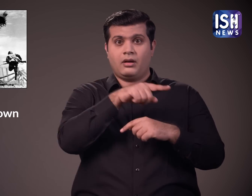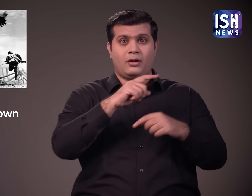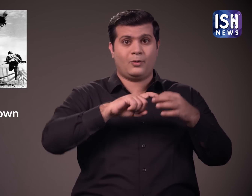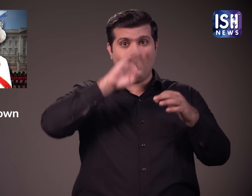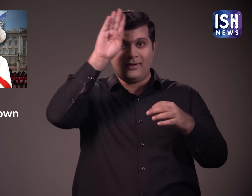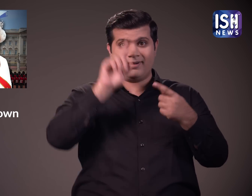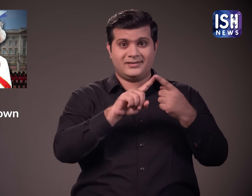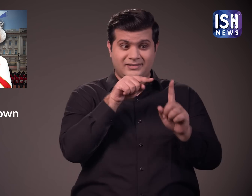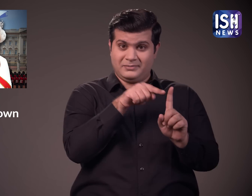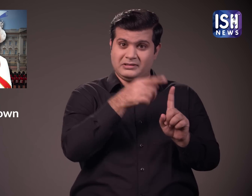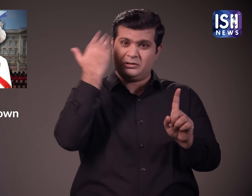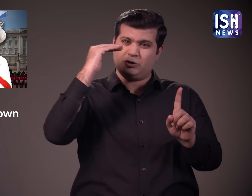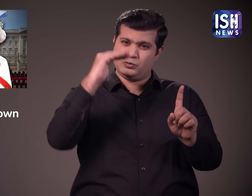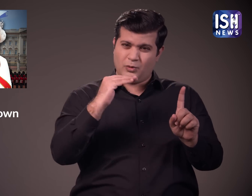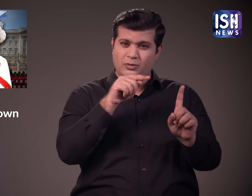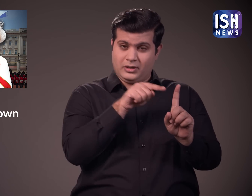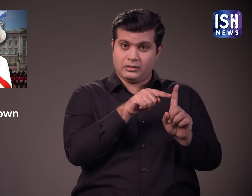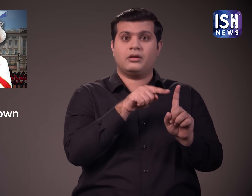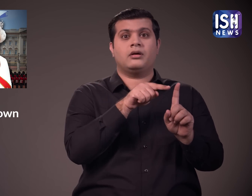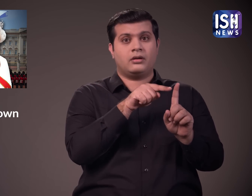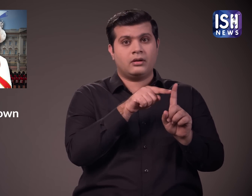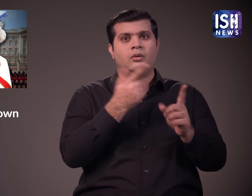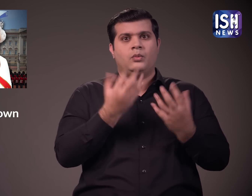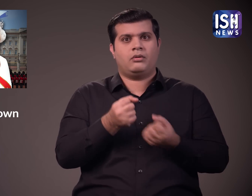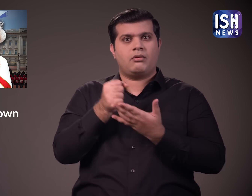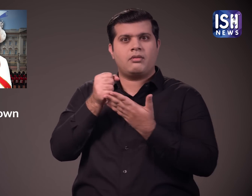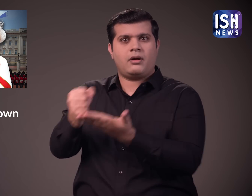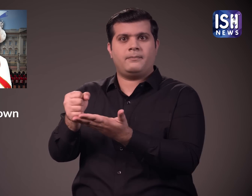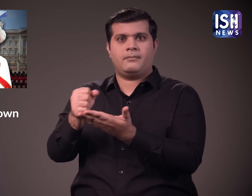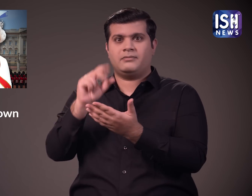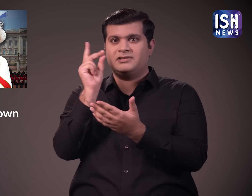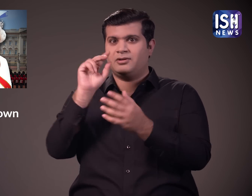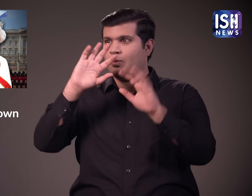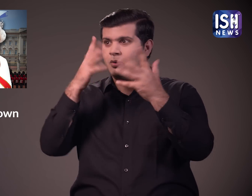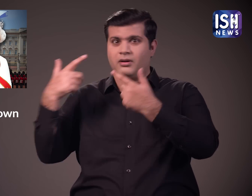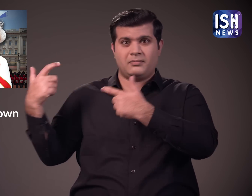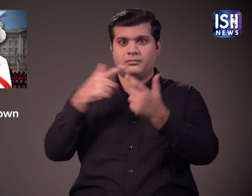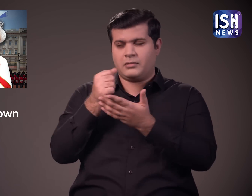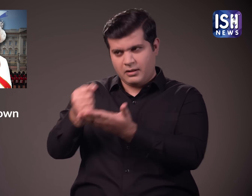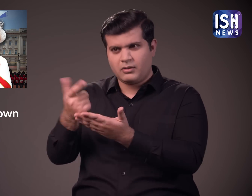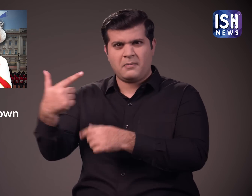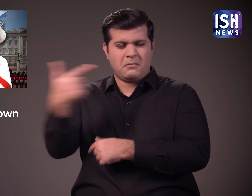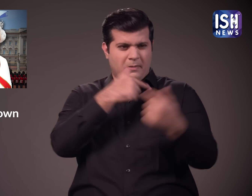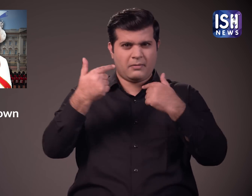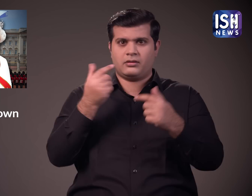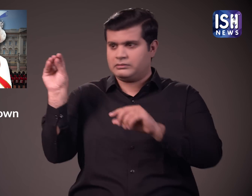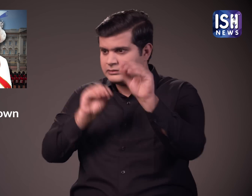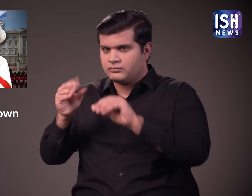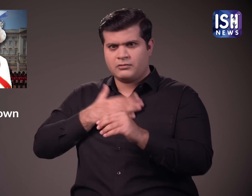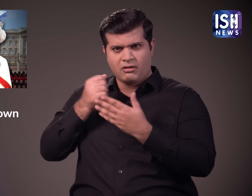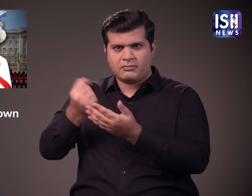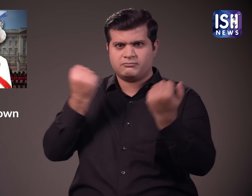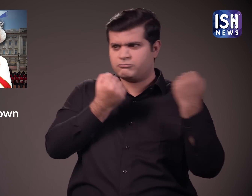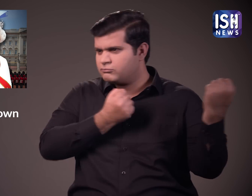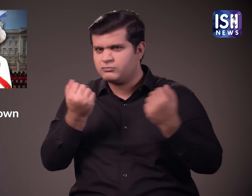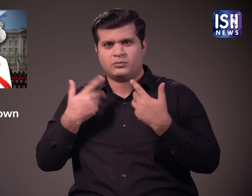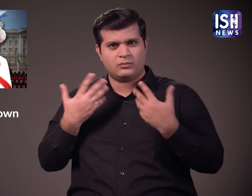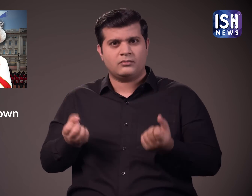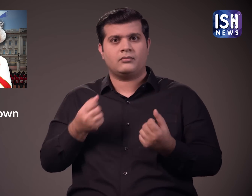Young Elizabeth asked for her parents' permission to help the World War II victims.